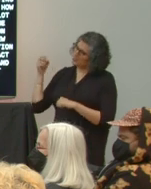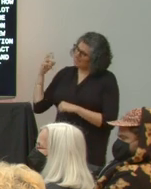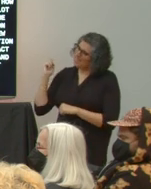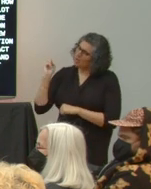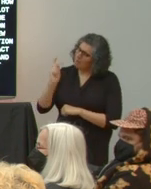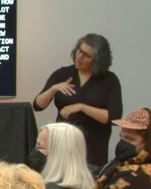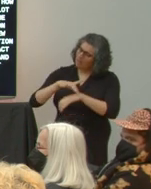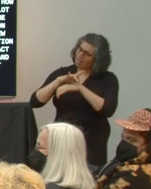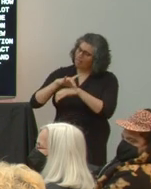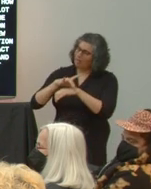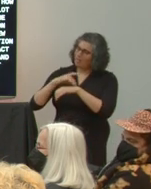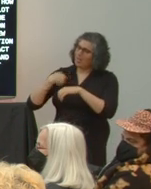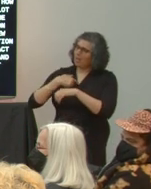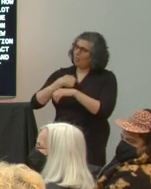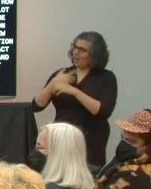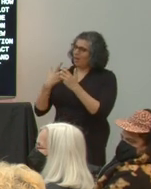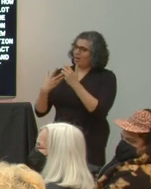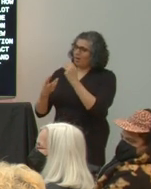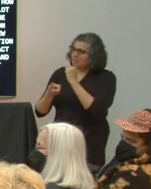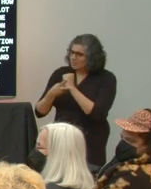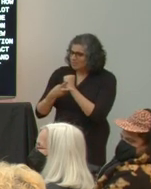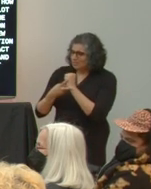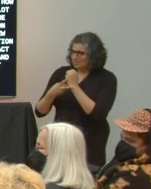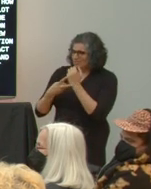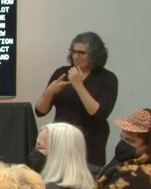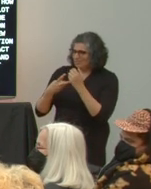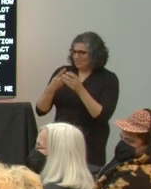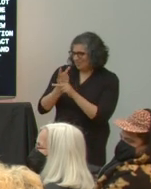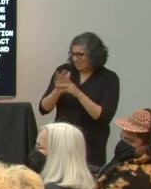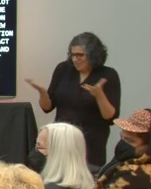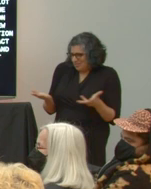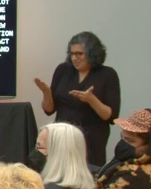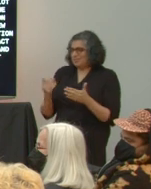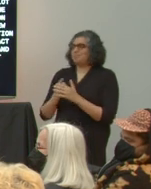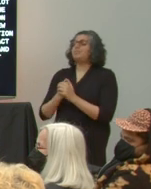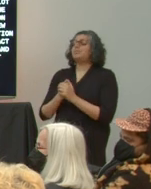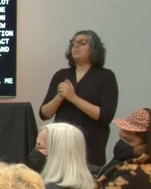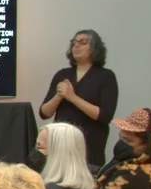and on the preserving end, and, and then thinking about the body